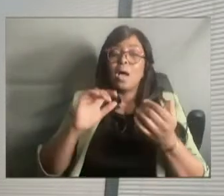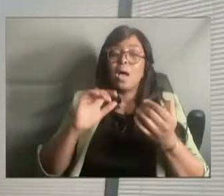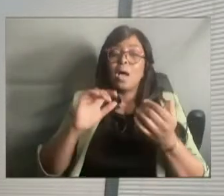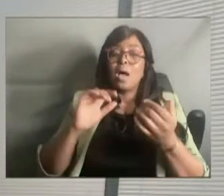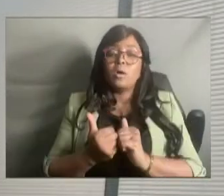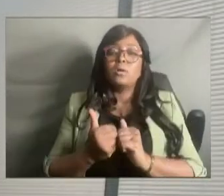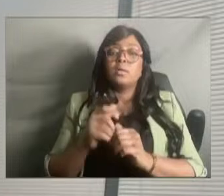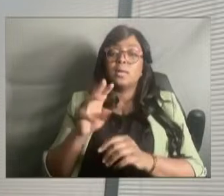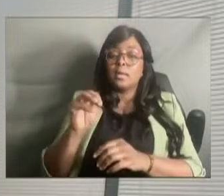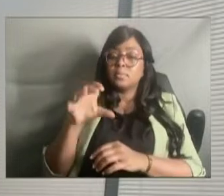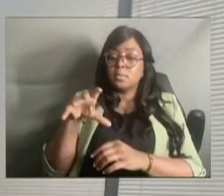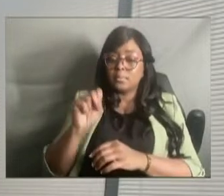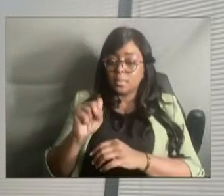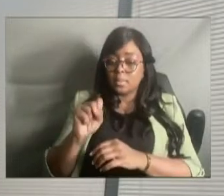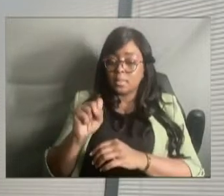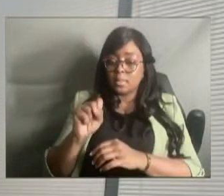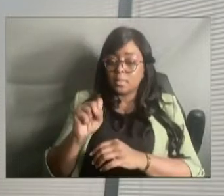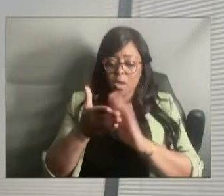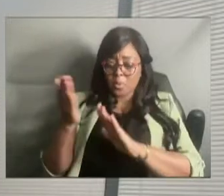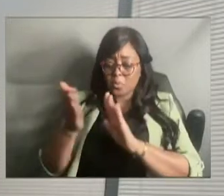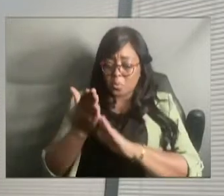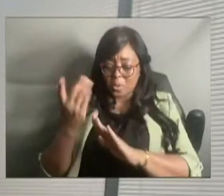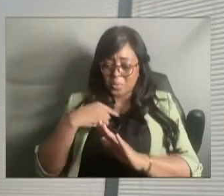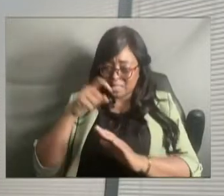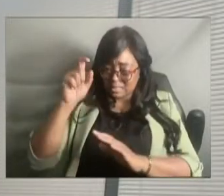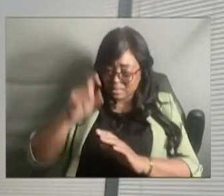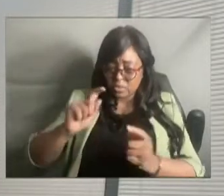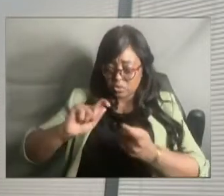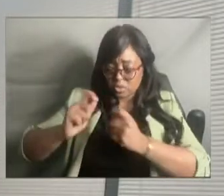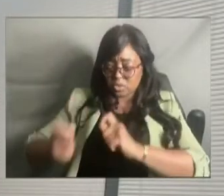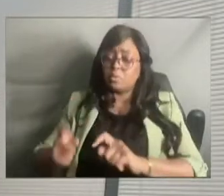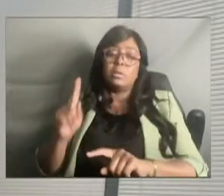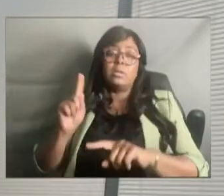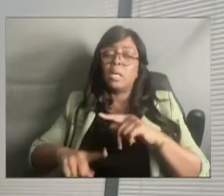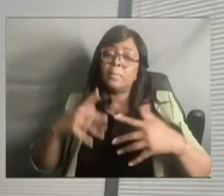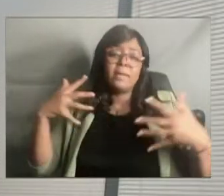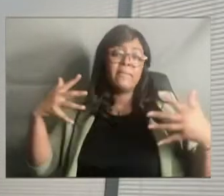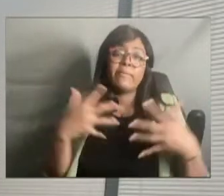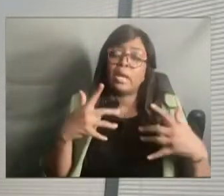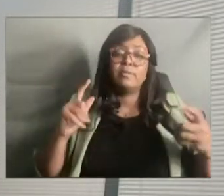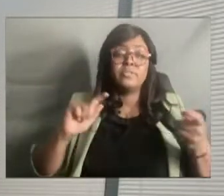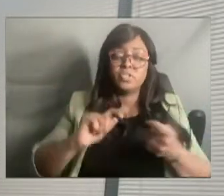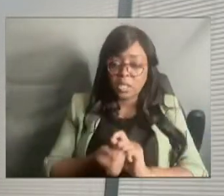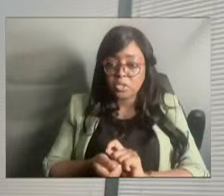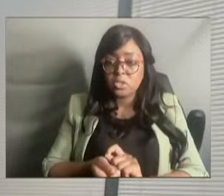waste of time. But the way that M.C.P.S. Has been operating, we